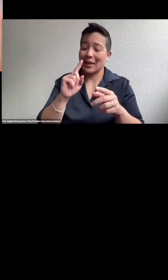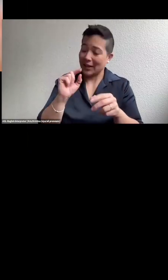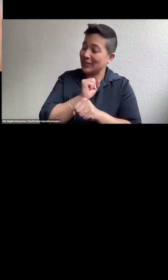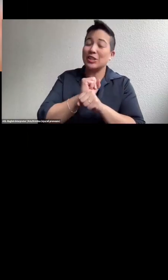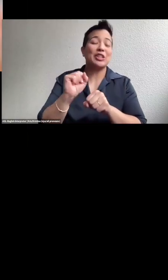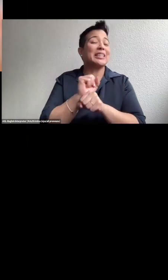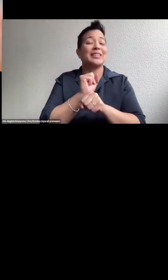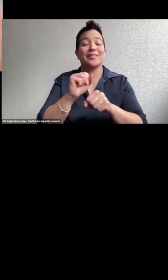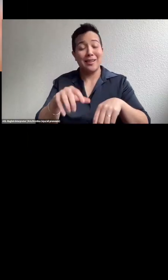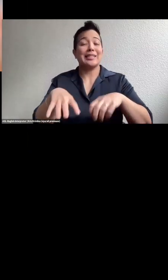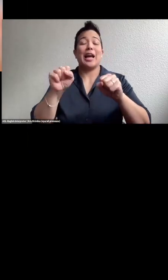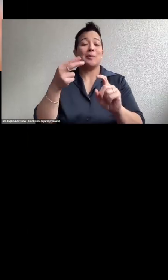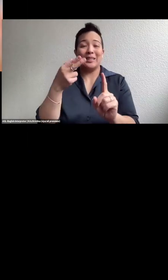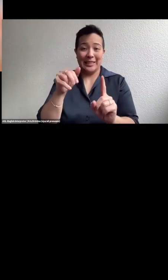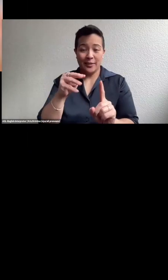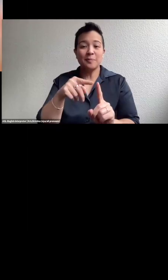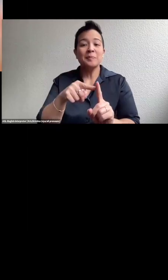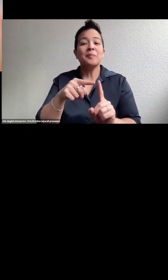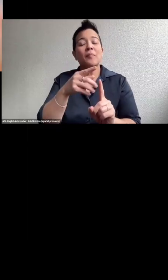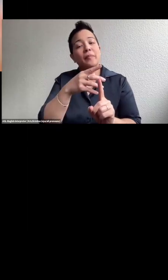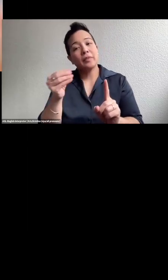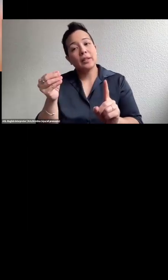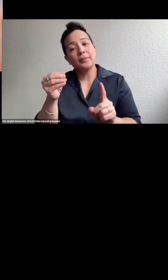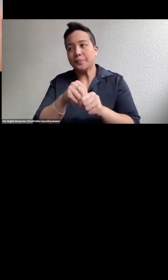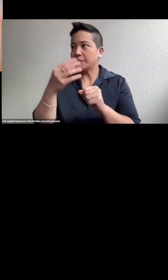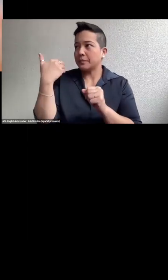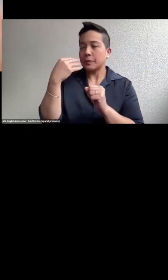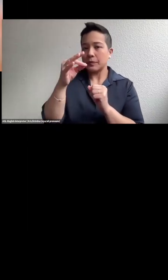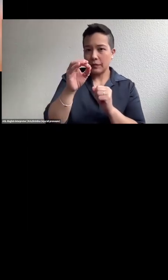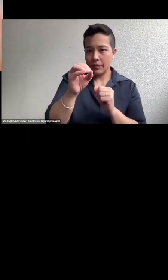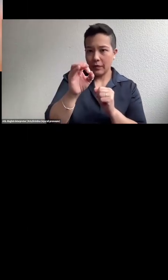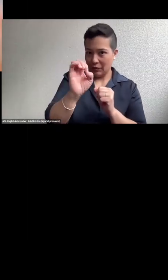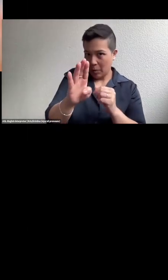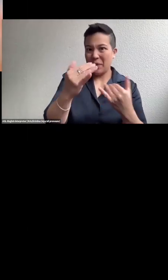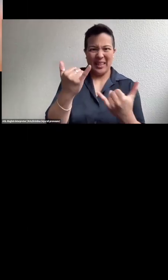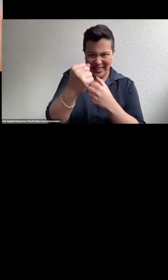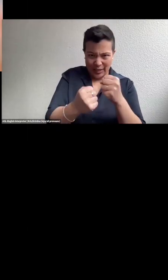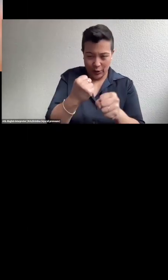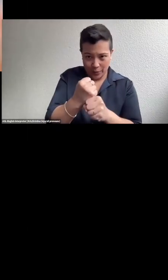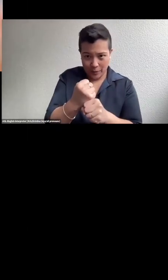adopt him in February of this year when he was 16.